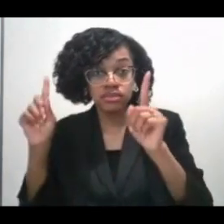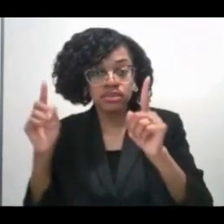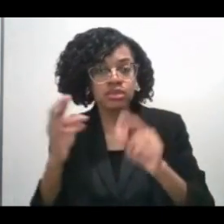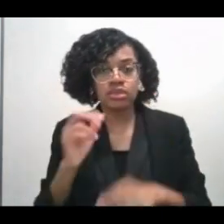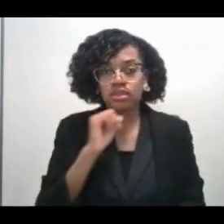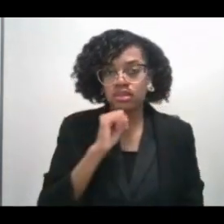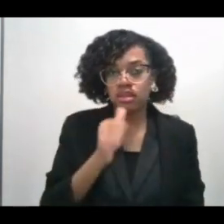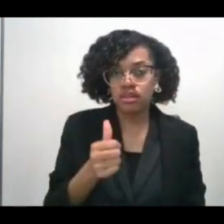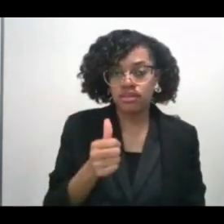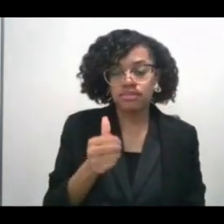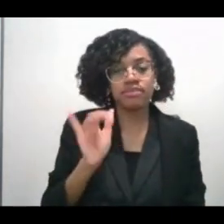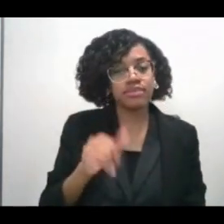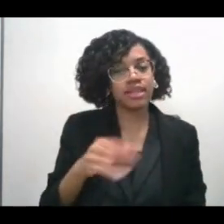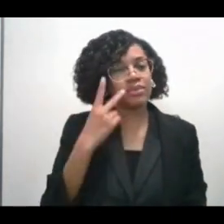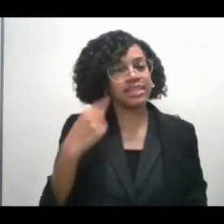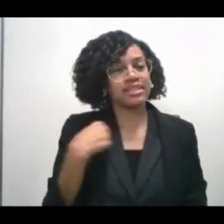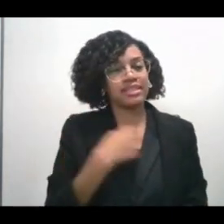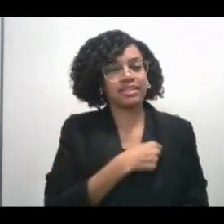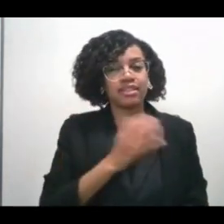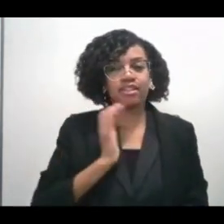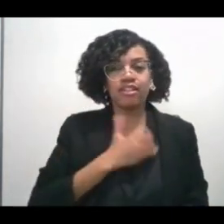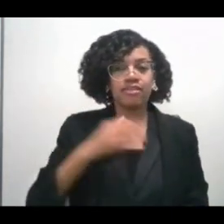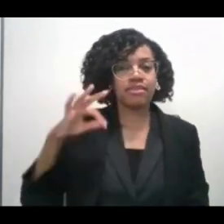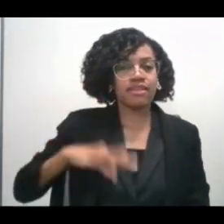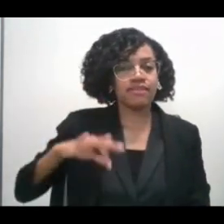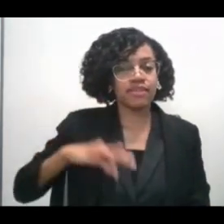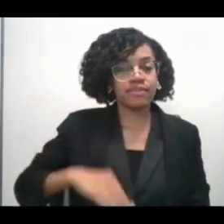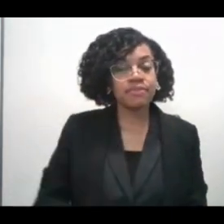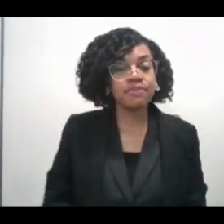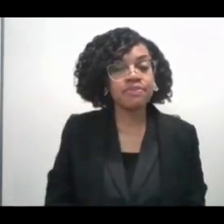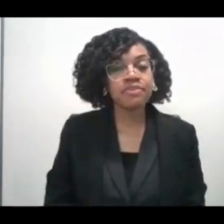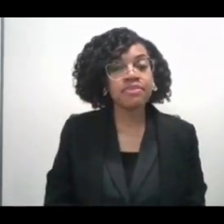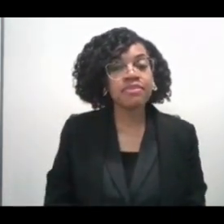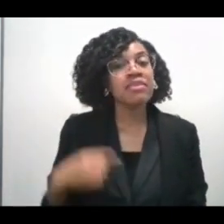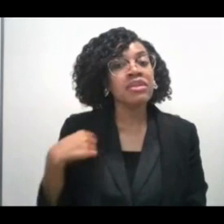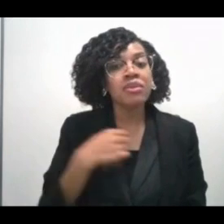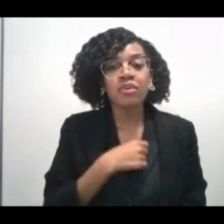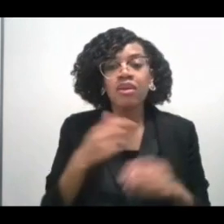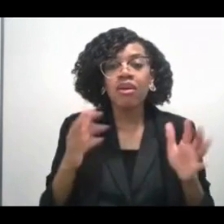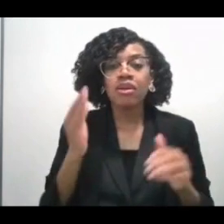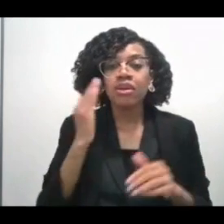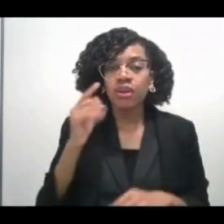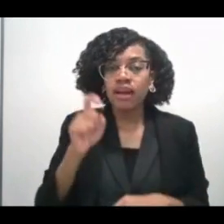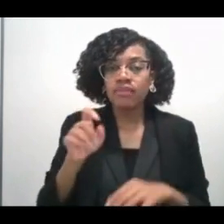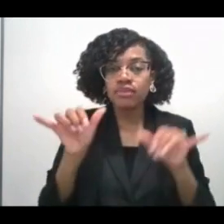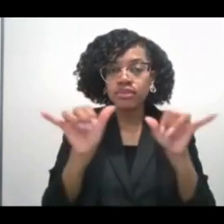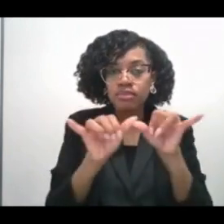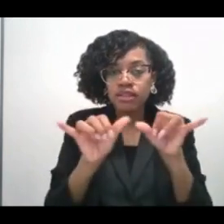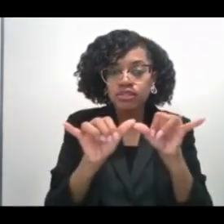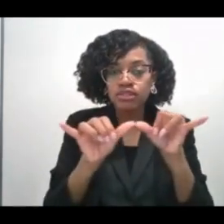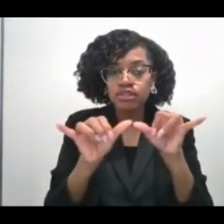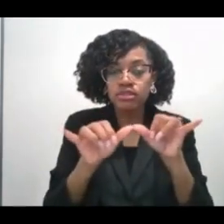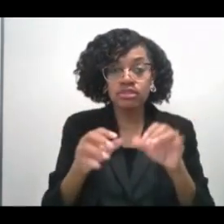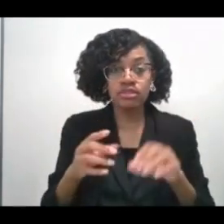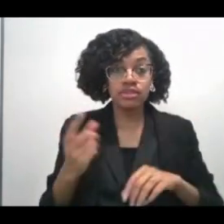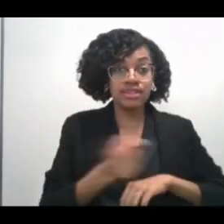future, we know that we need to measure the baseline where we are today, what we're doing to address it, and how we've